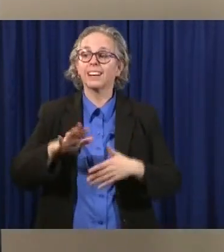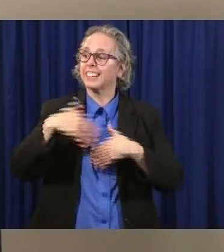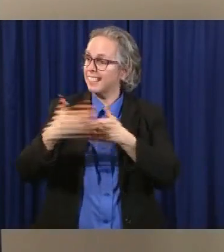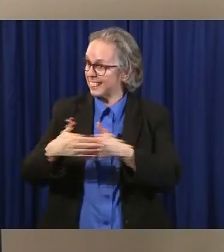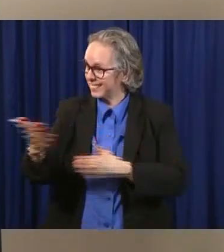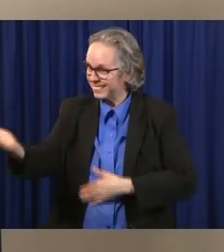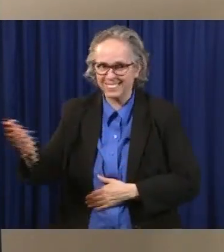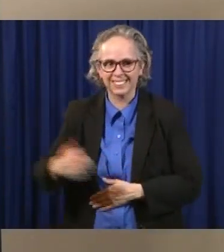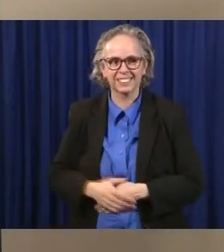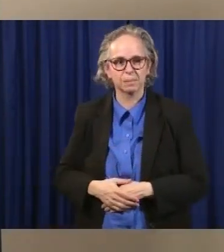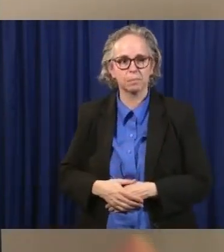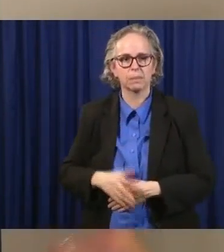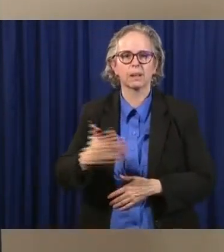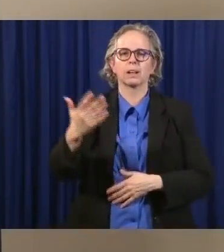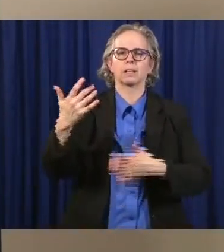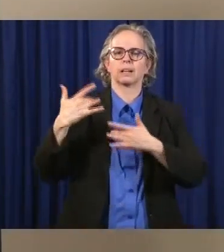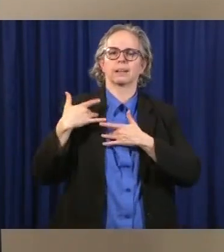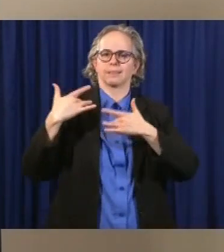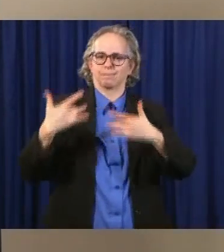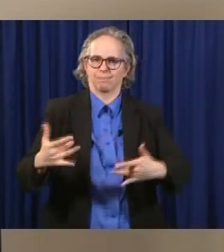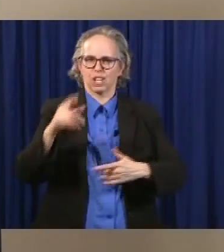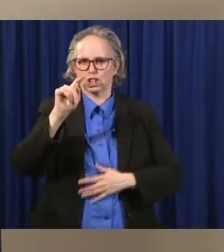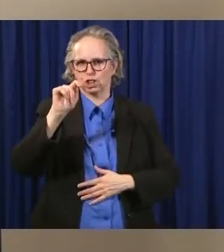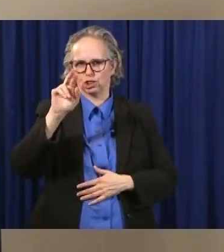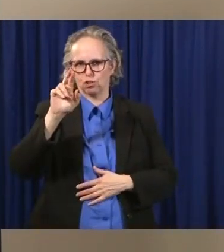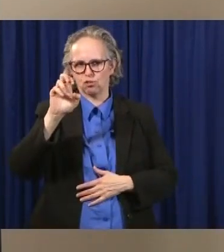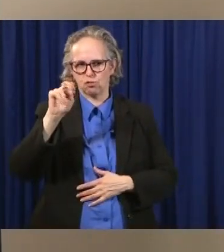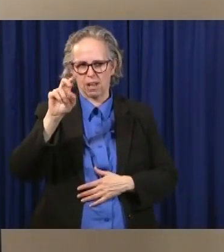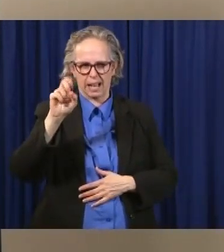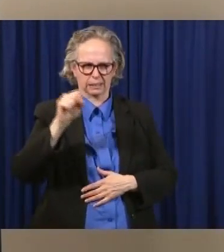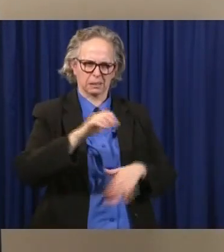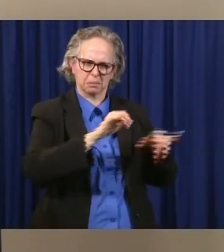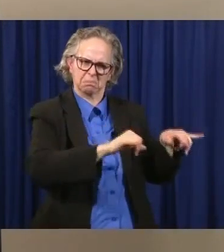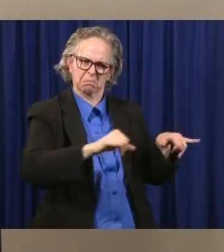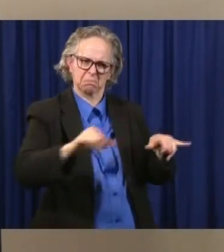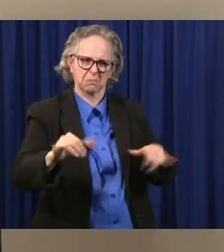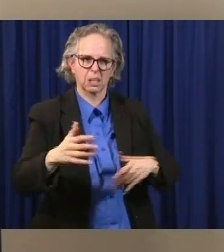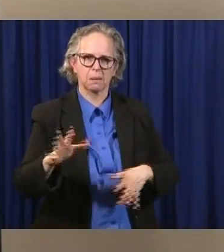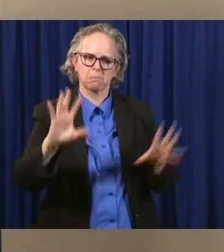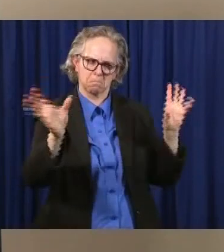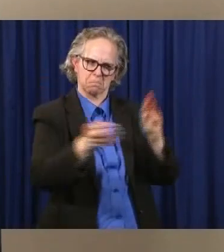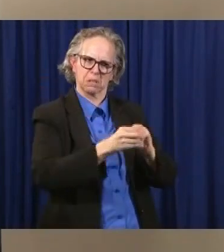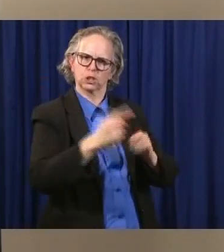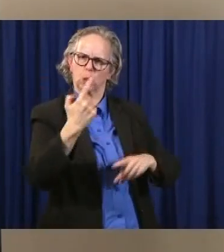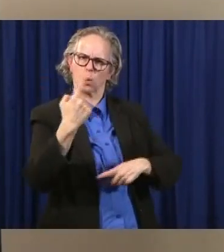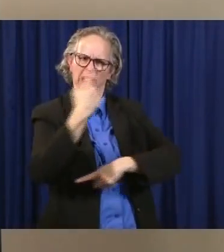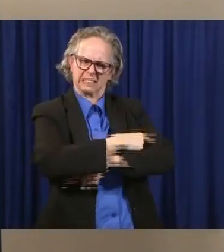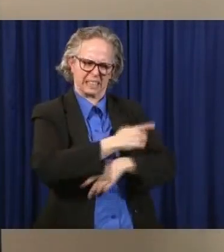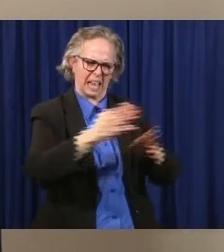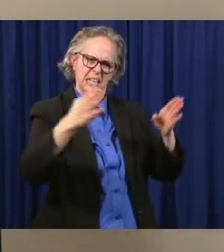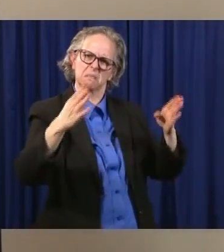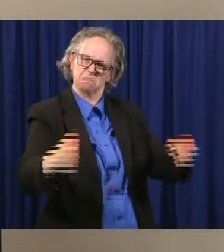AND OUR NUMBERS OTHERWISE PRETTY MUCH THE SAME. NEXT SLIDE.